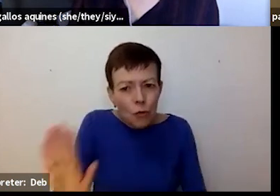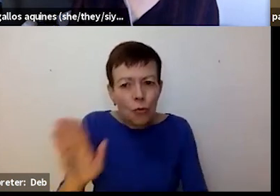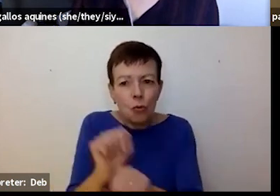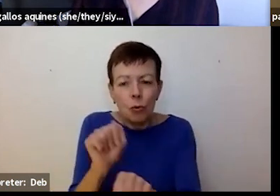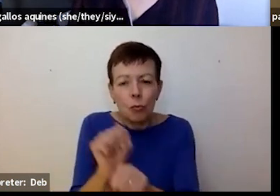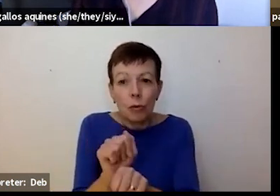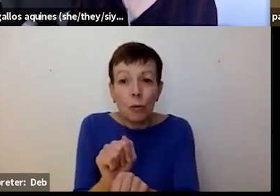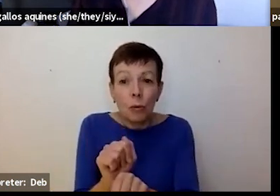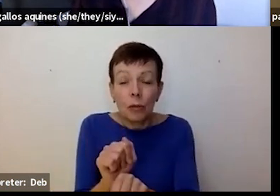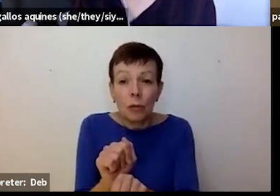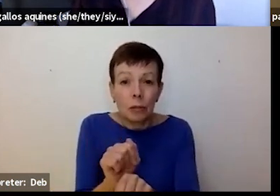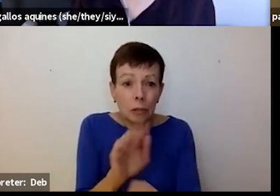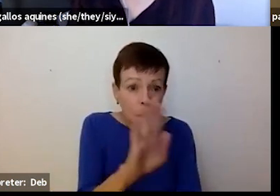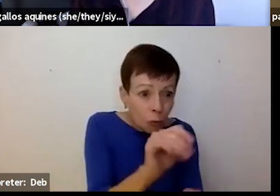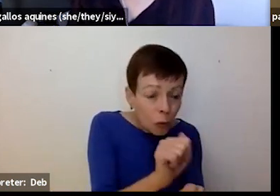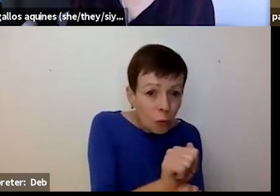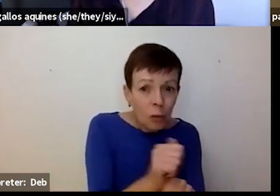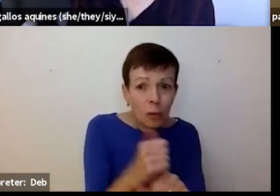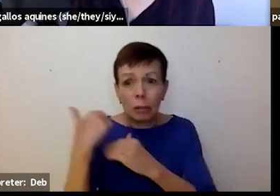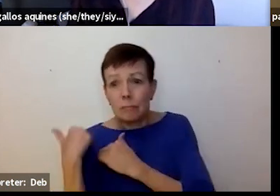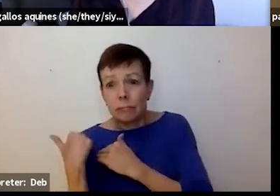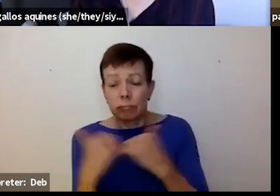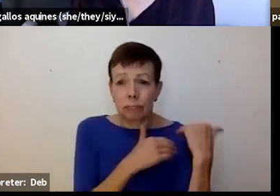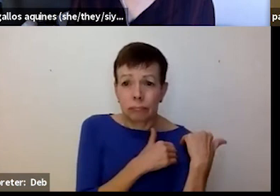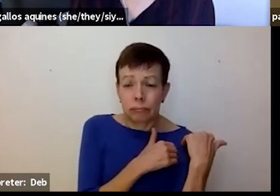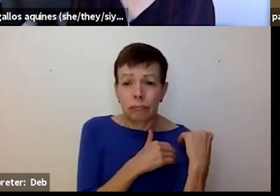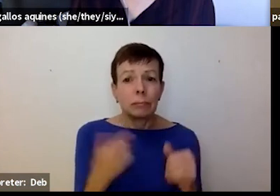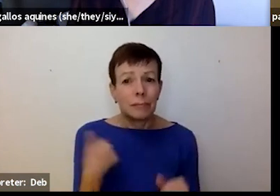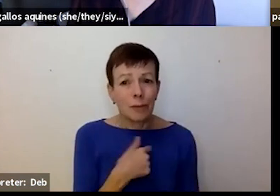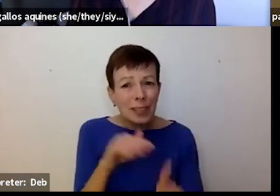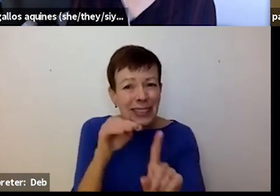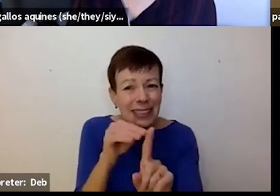you know, we're there to be that reminder of like, hey, maybe you shouldn't take this on.